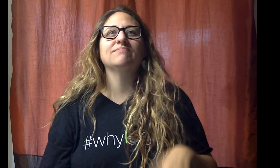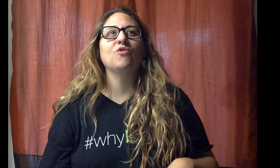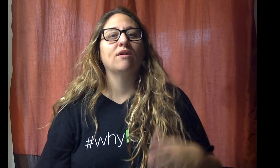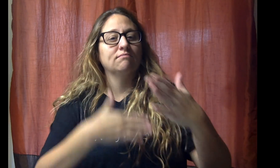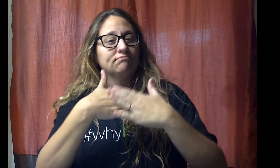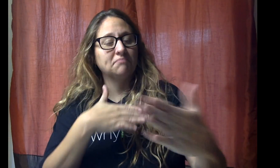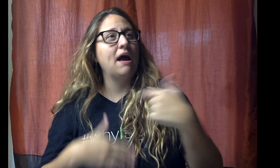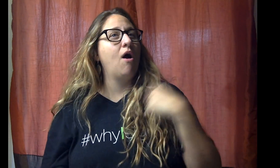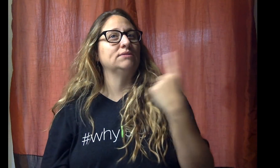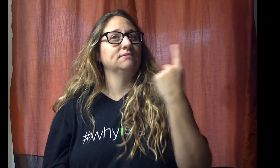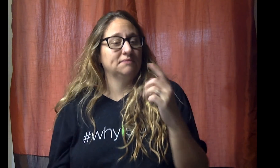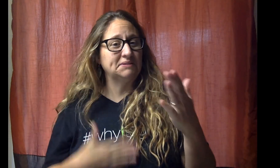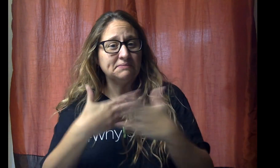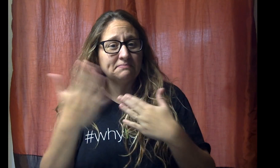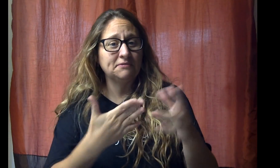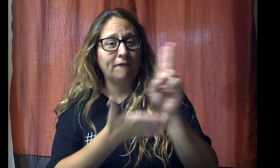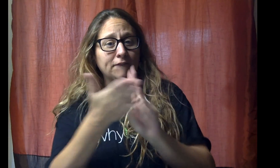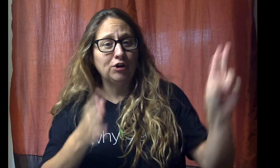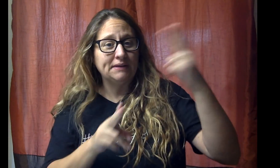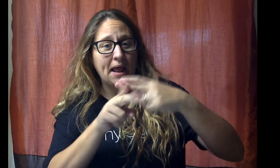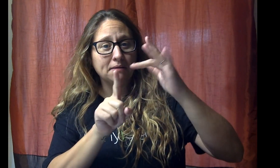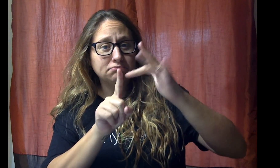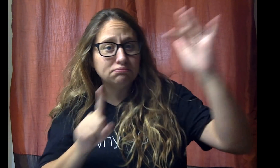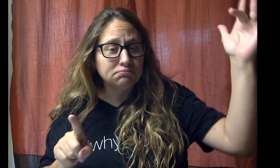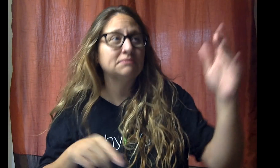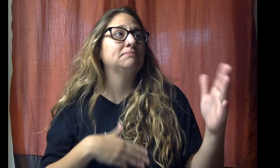I realized that it did not matter, if the university was a well known university,